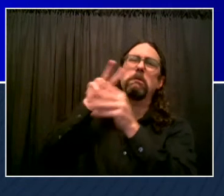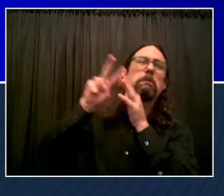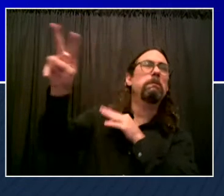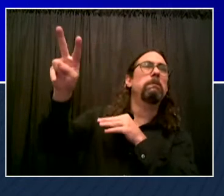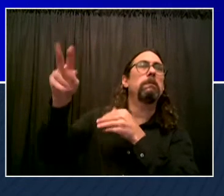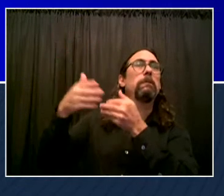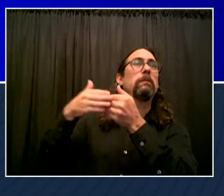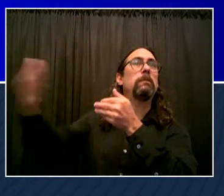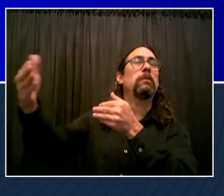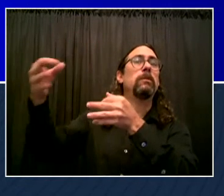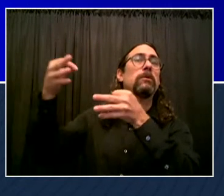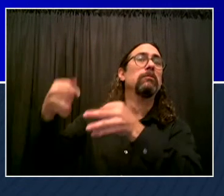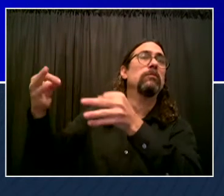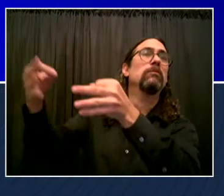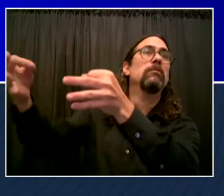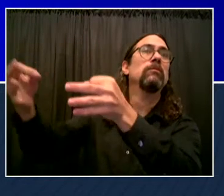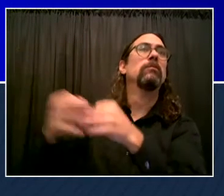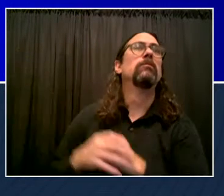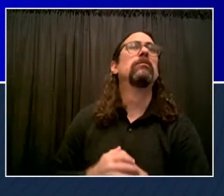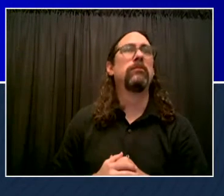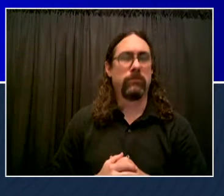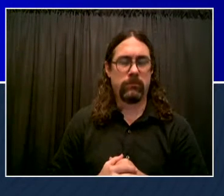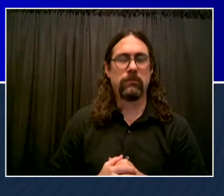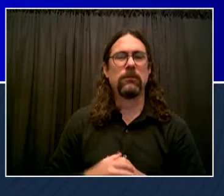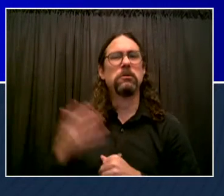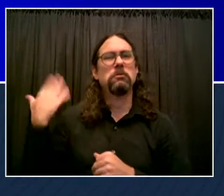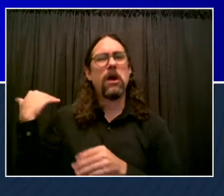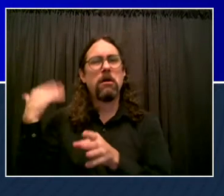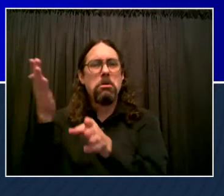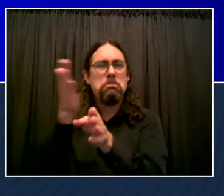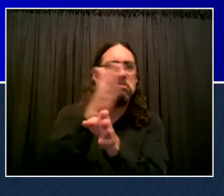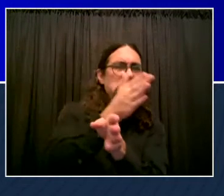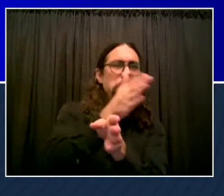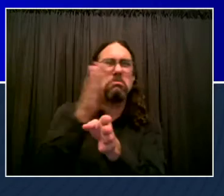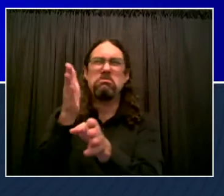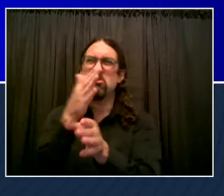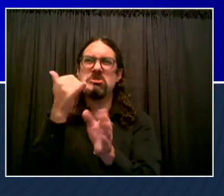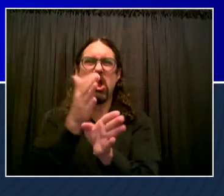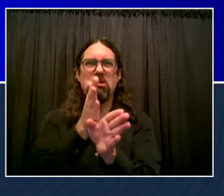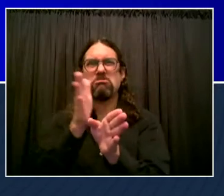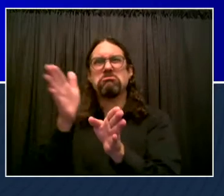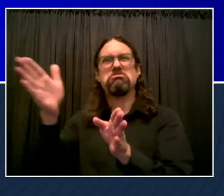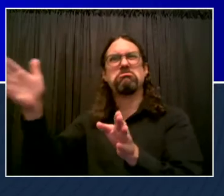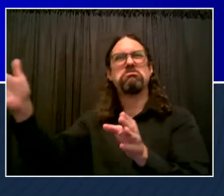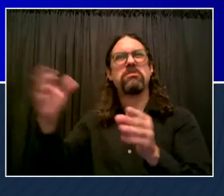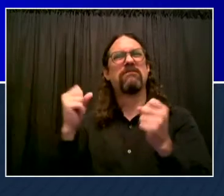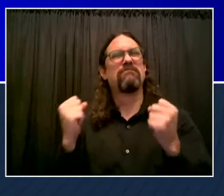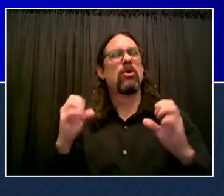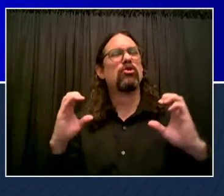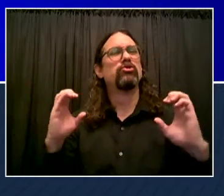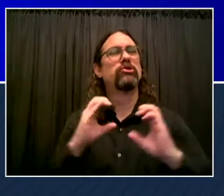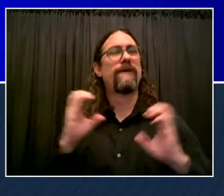THEIR ACTION, IN EVERY WAY APPEARS TO BE UNCONSTITUTIONAL BECAUSE ROE V. WADE HAS